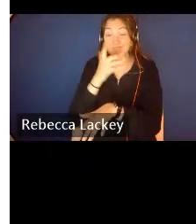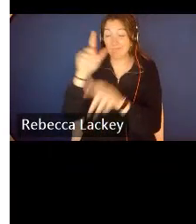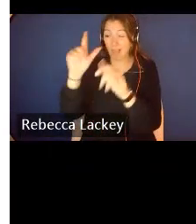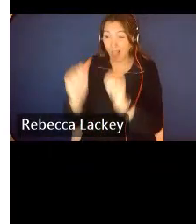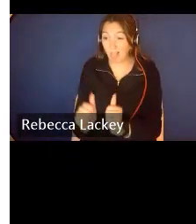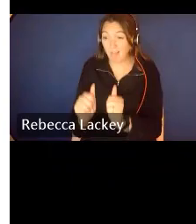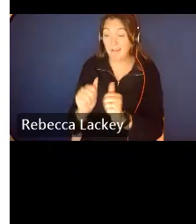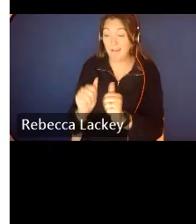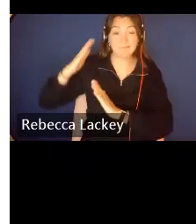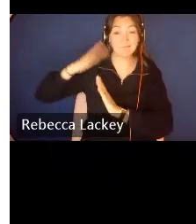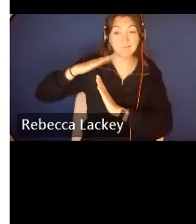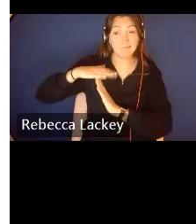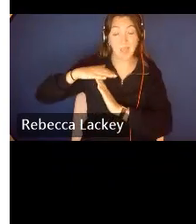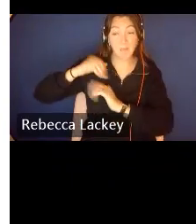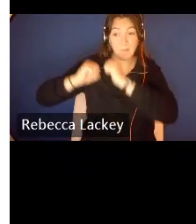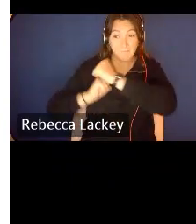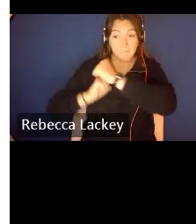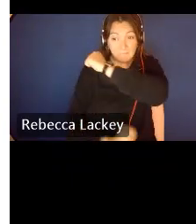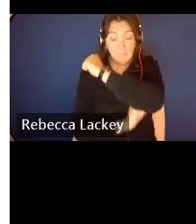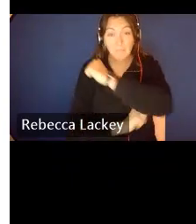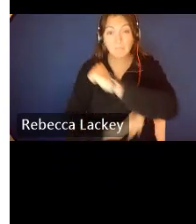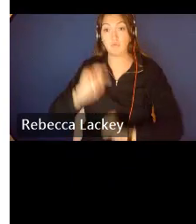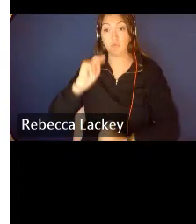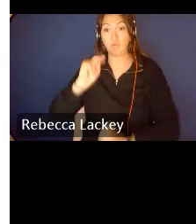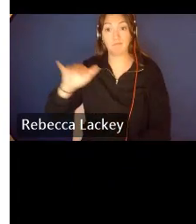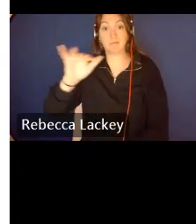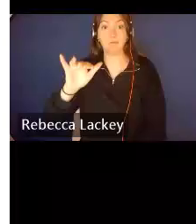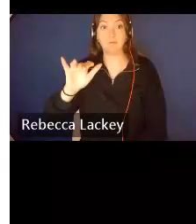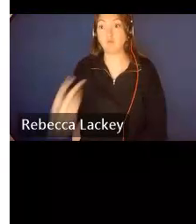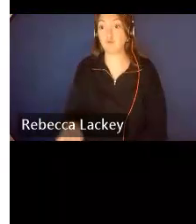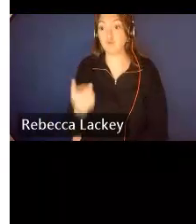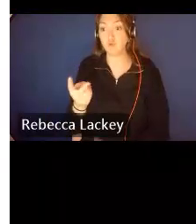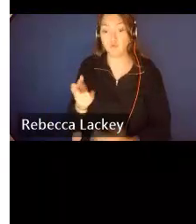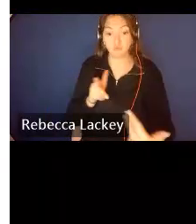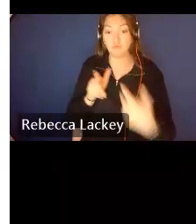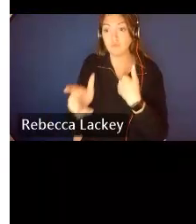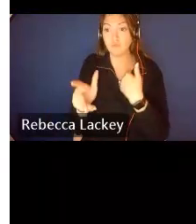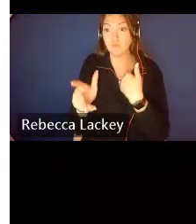the top of the concrete beams on the north span, keeping two lanes of traffic on the bridge was